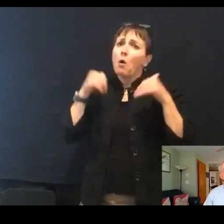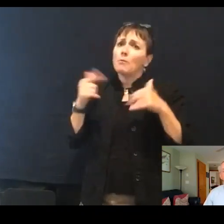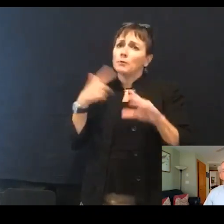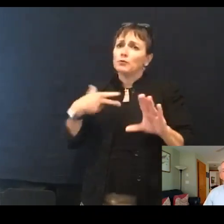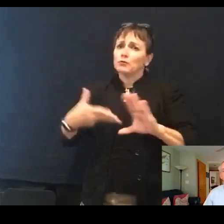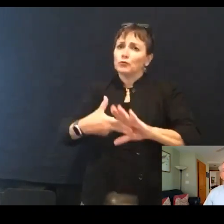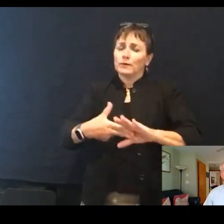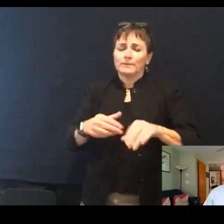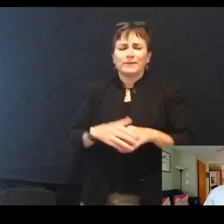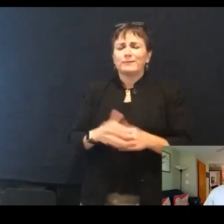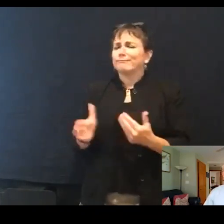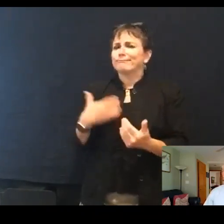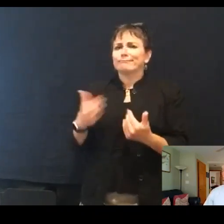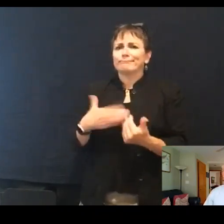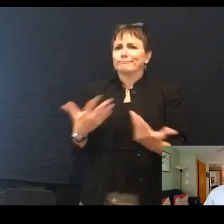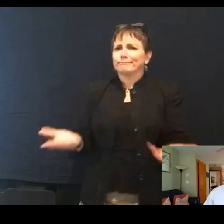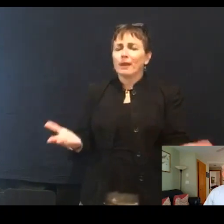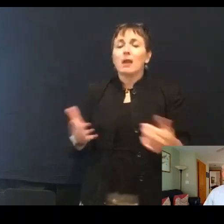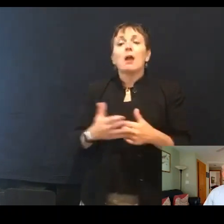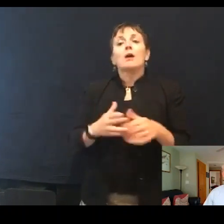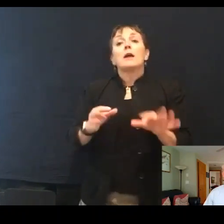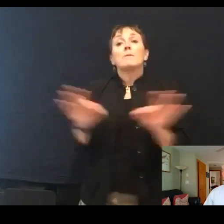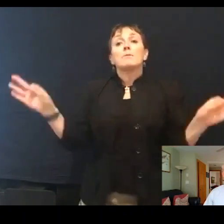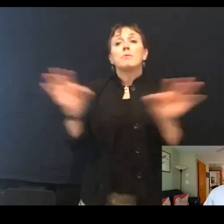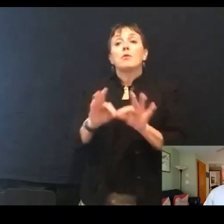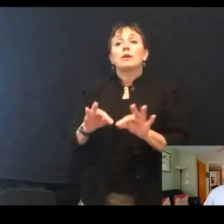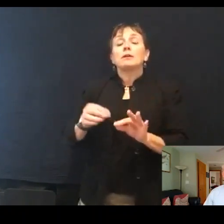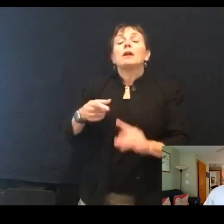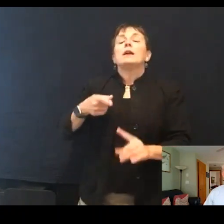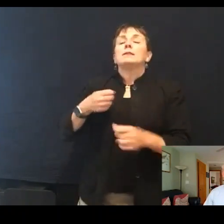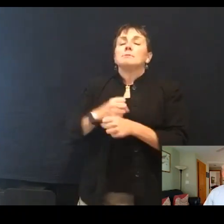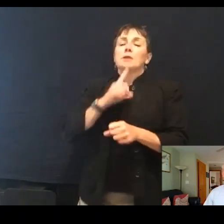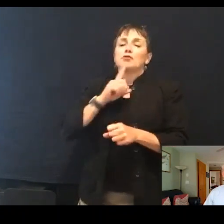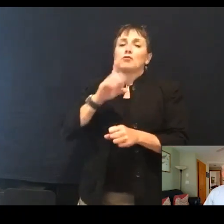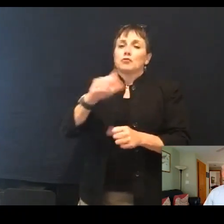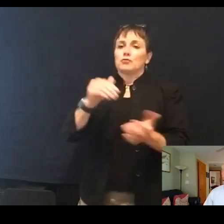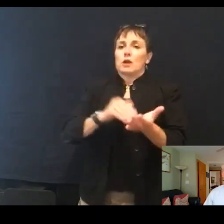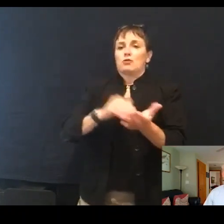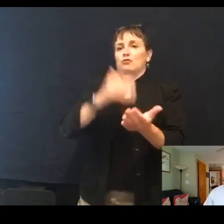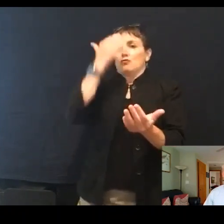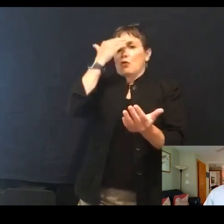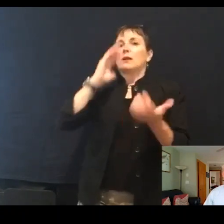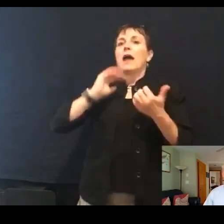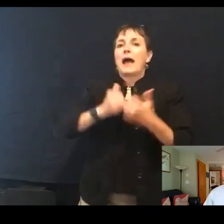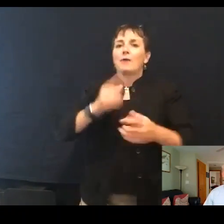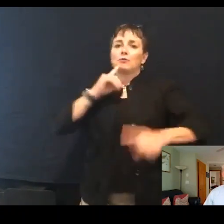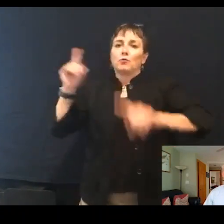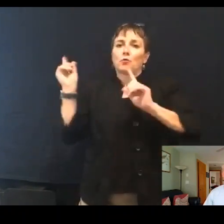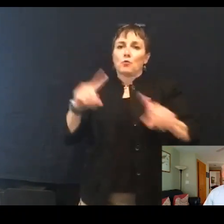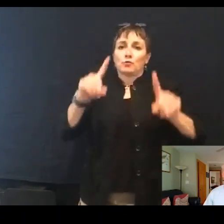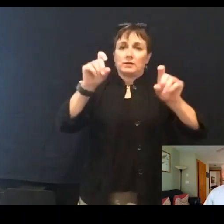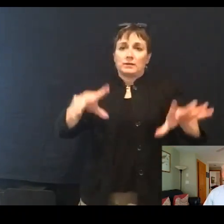So very easy steps for you to do. The main thing is to make sure your clinician gets the information about how to order the test,